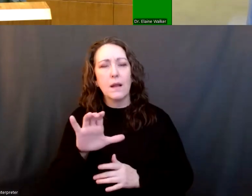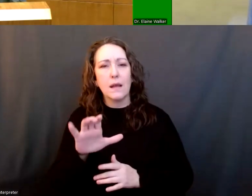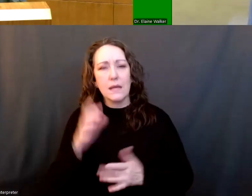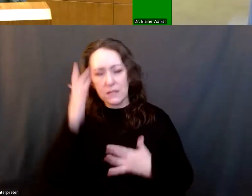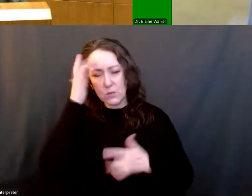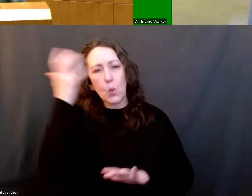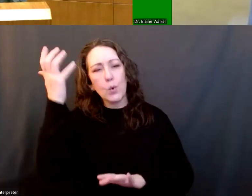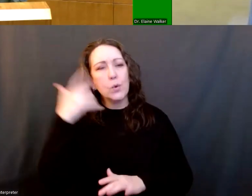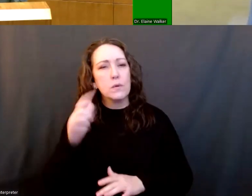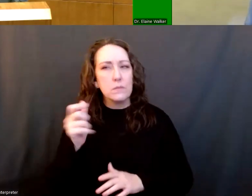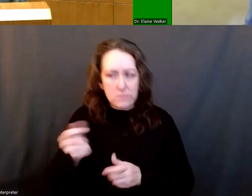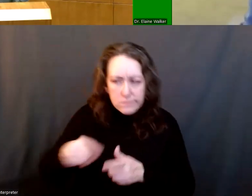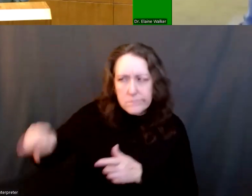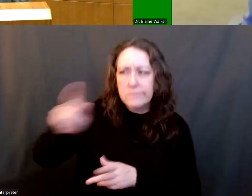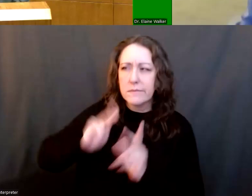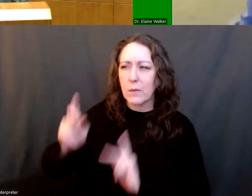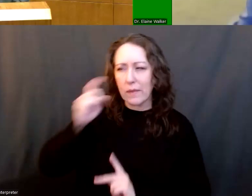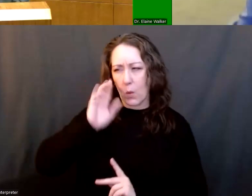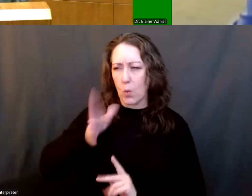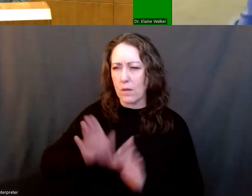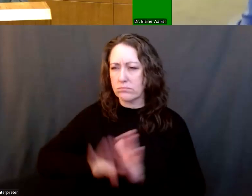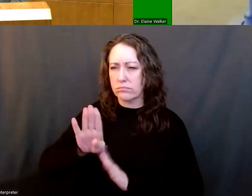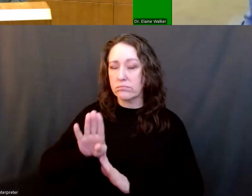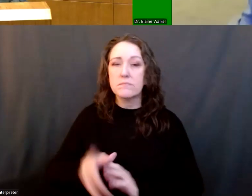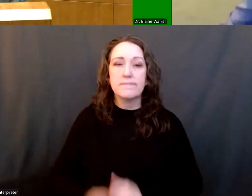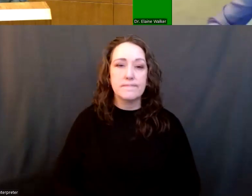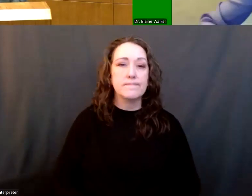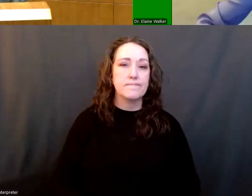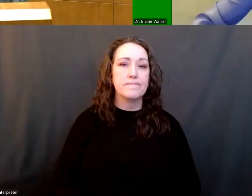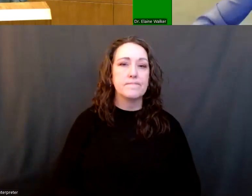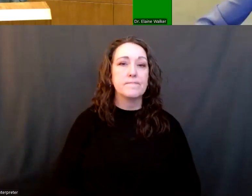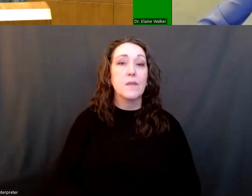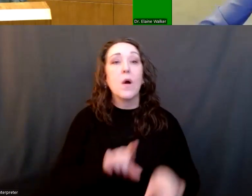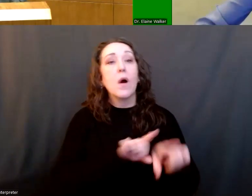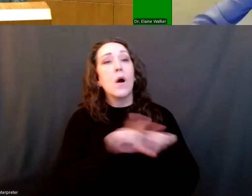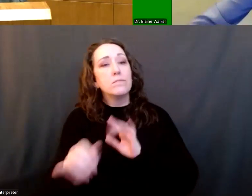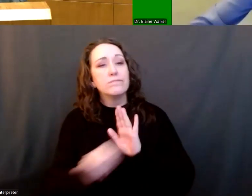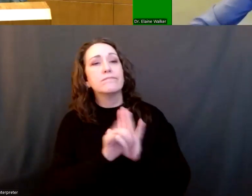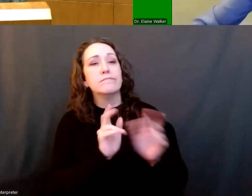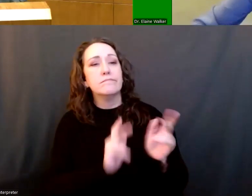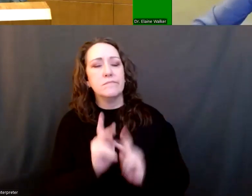who you might think are going to develop one in addition to identifying people she's focused on